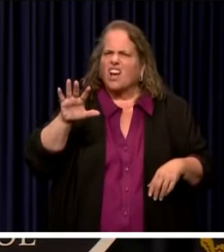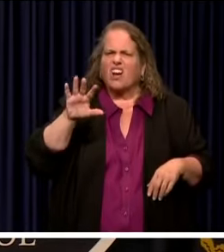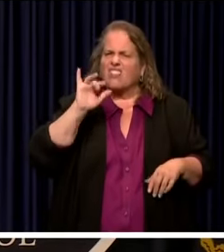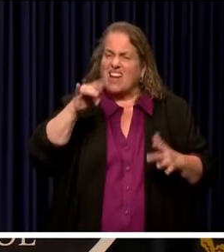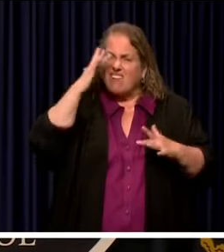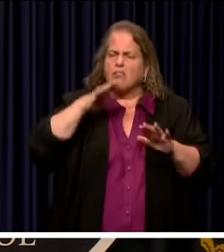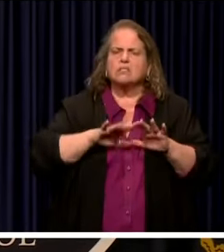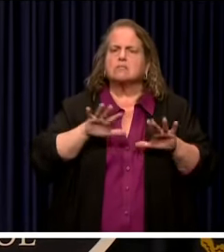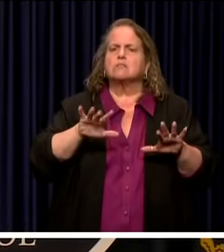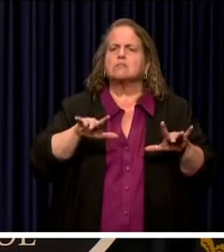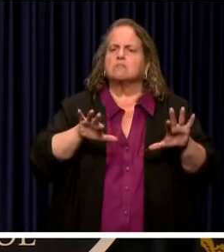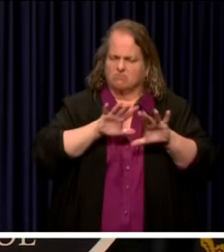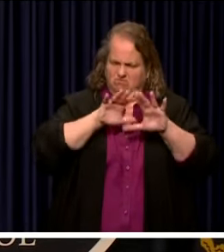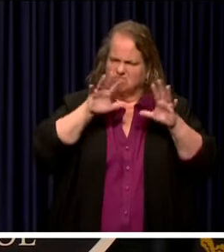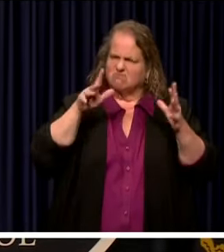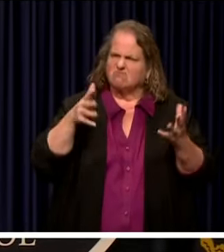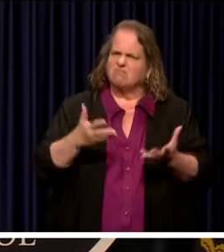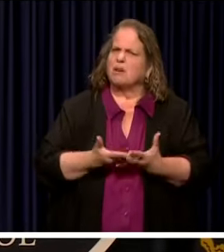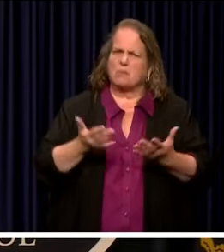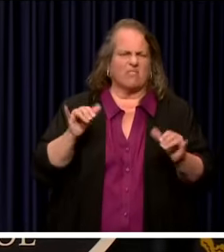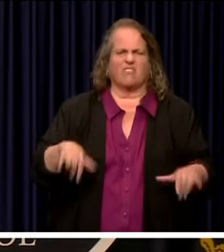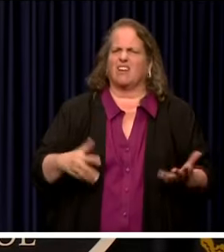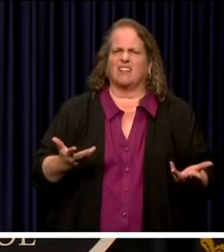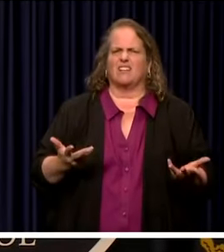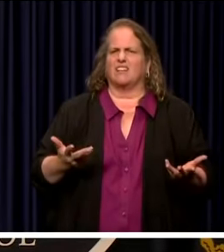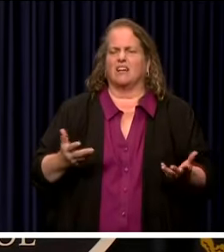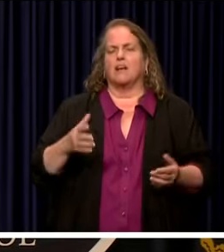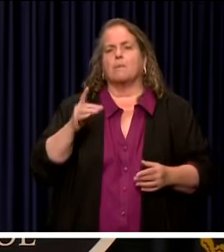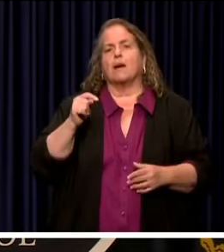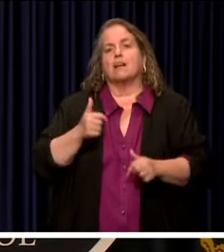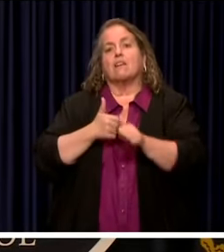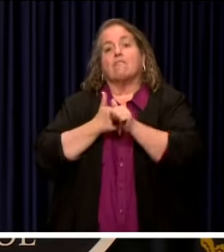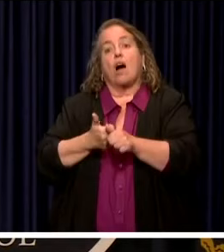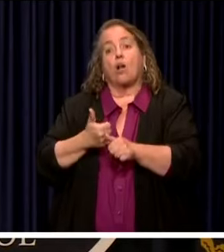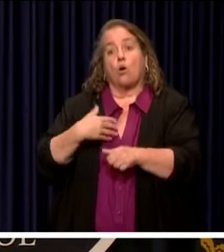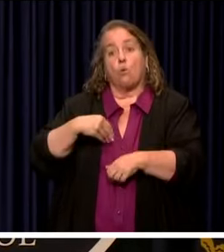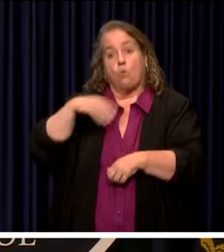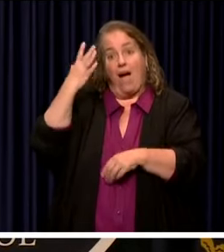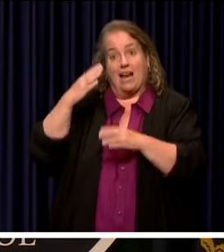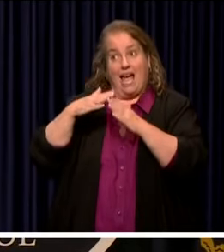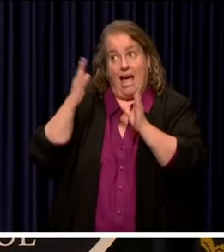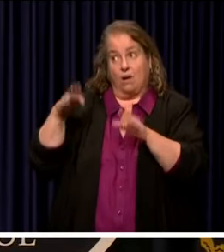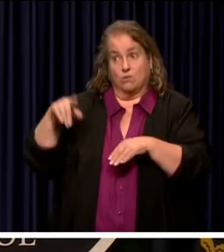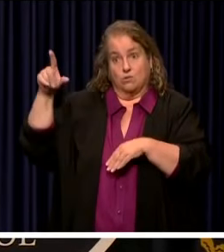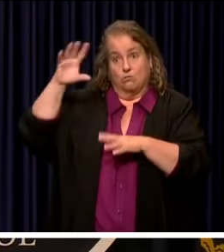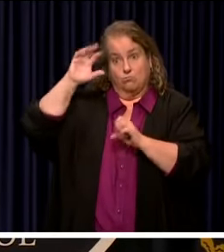THEIR CHOIR.